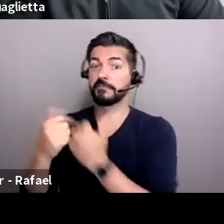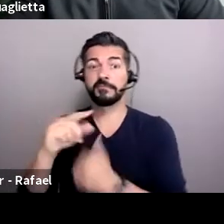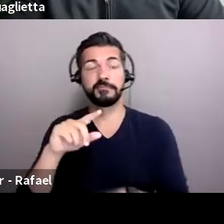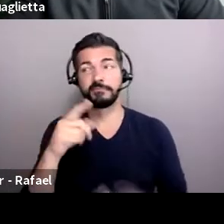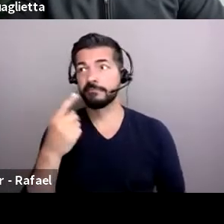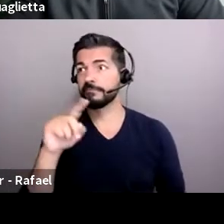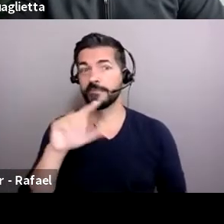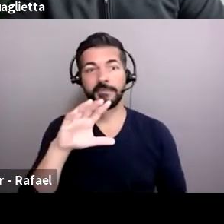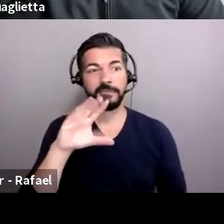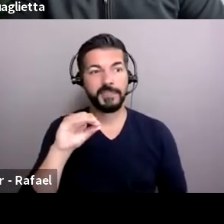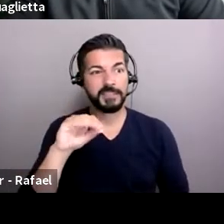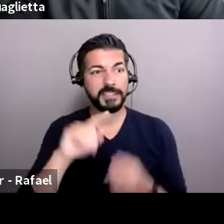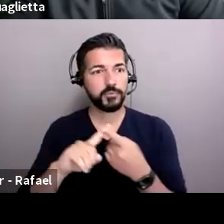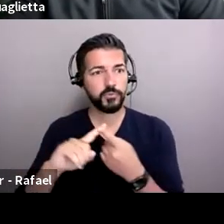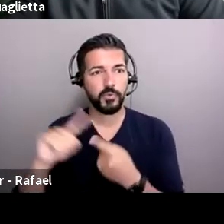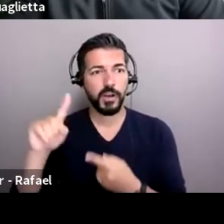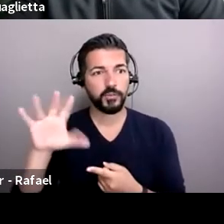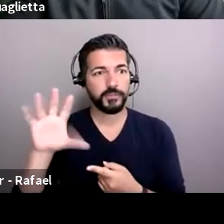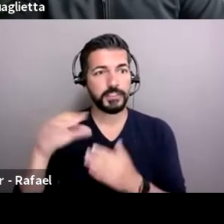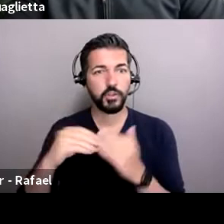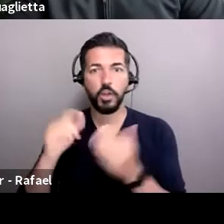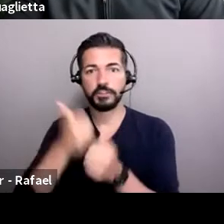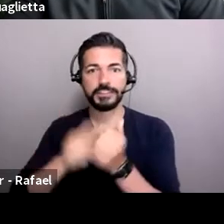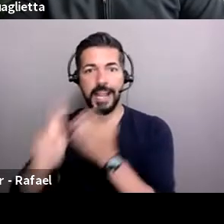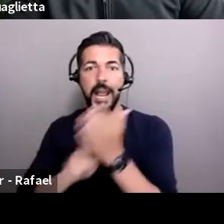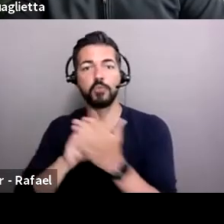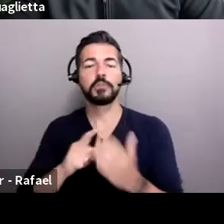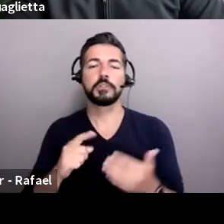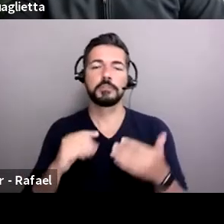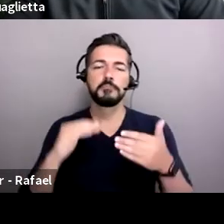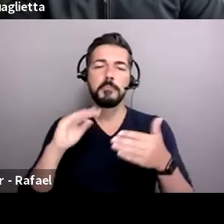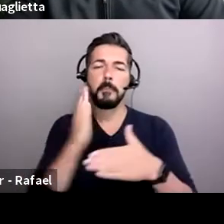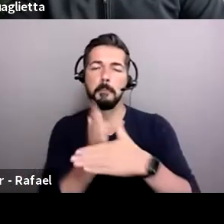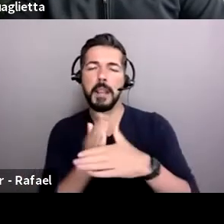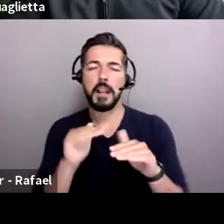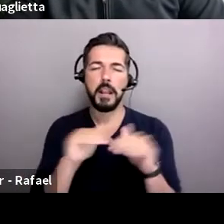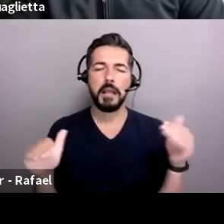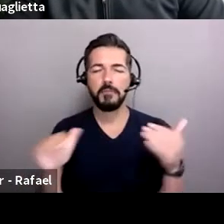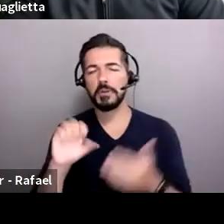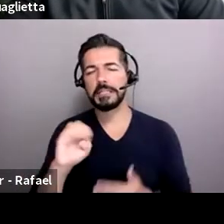And then junior level SEO is going to make maybe one to 2 your SEO make between 50 to 70.